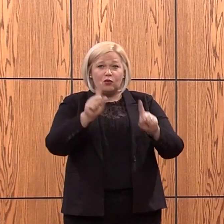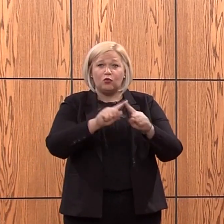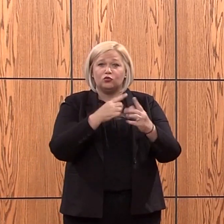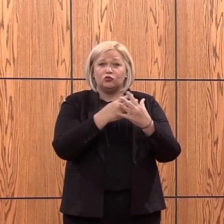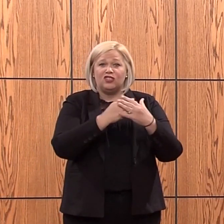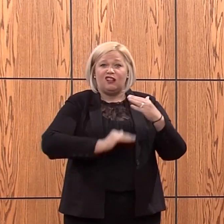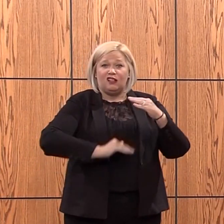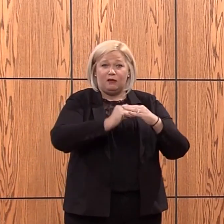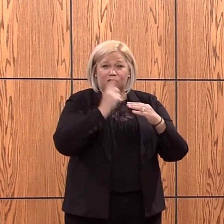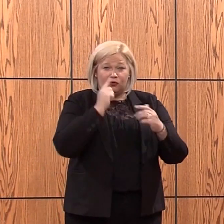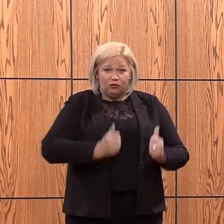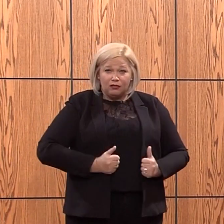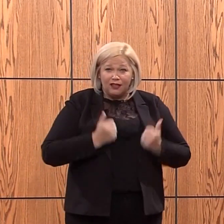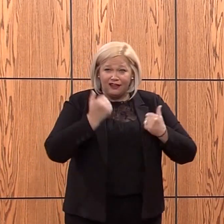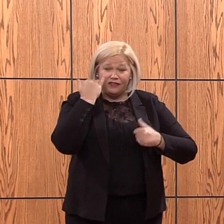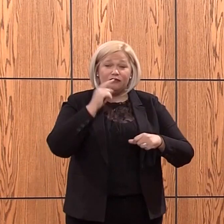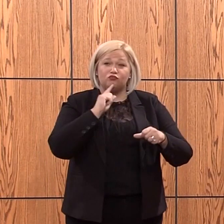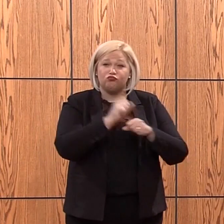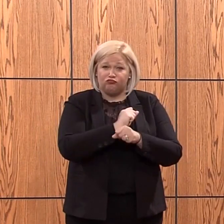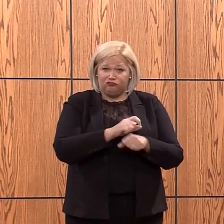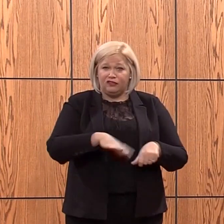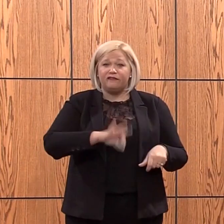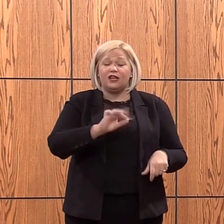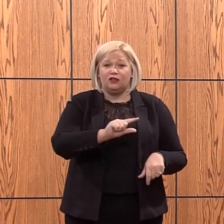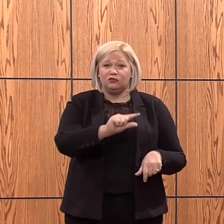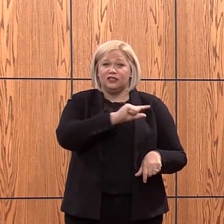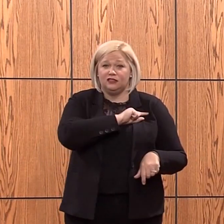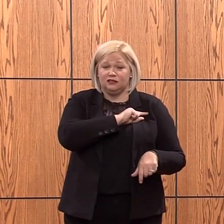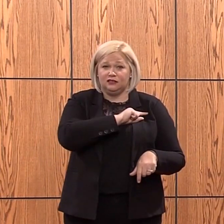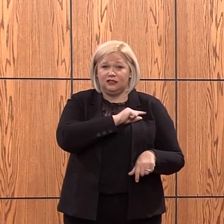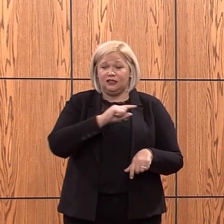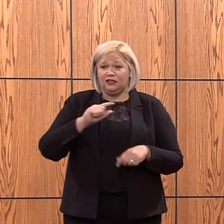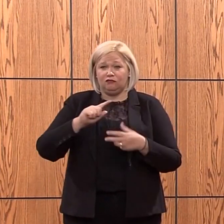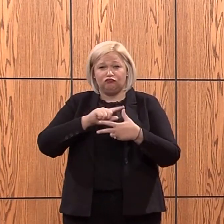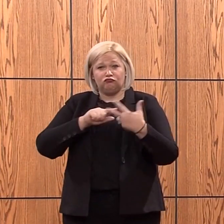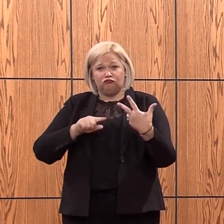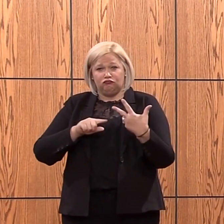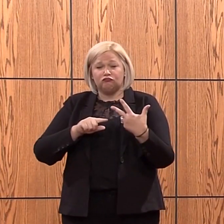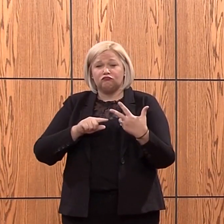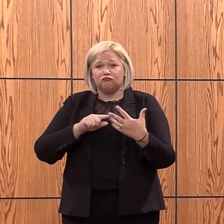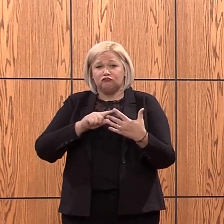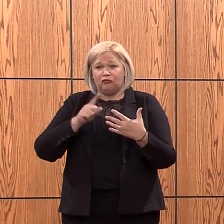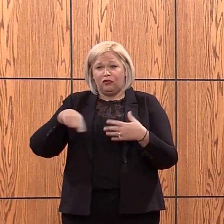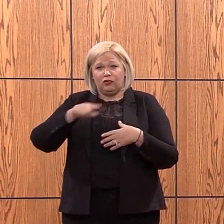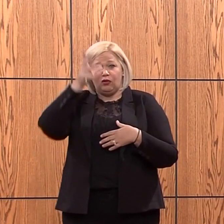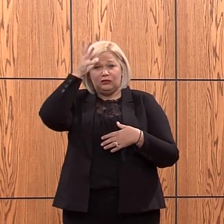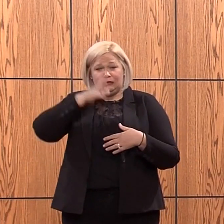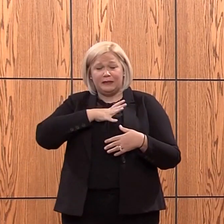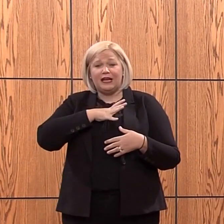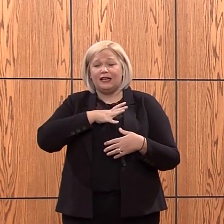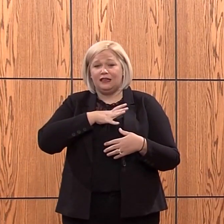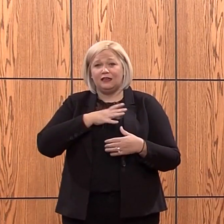if convicted fox garvin frank's harrison caserta are residents of michigan